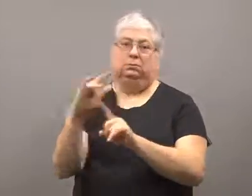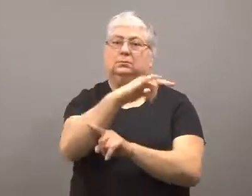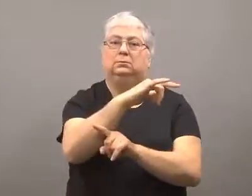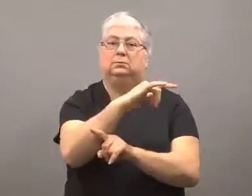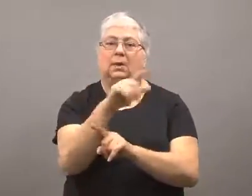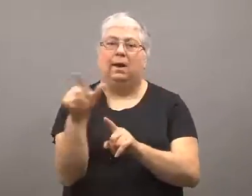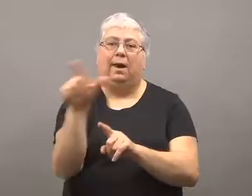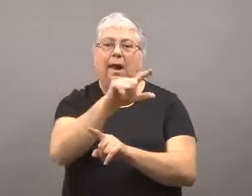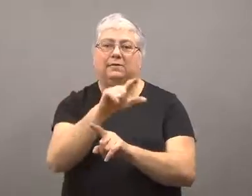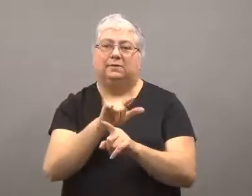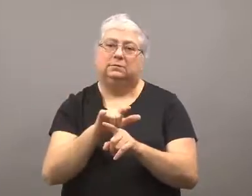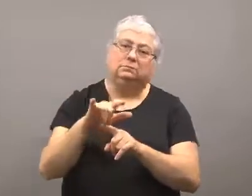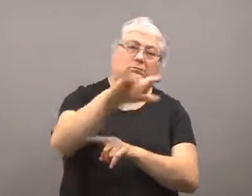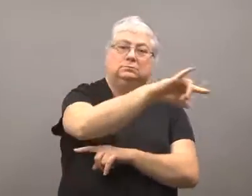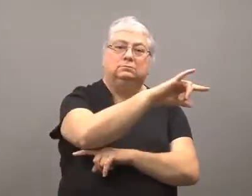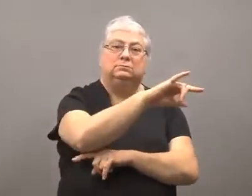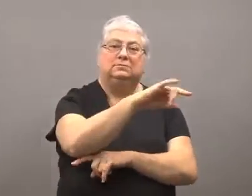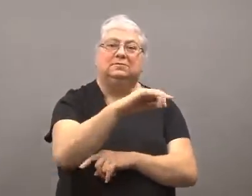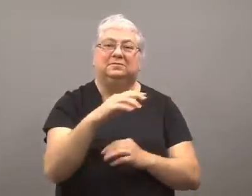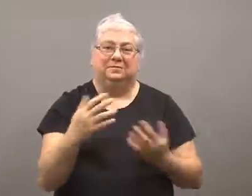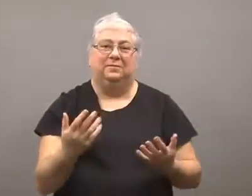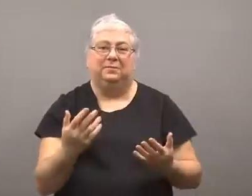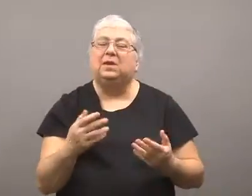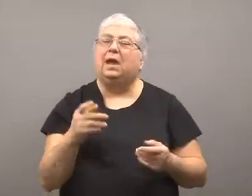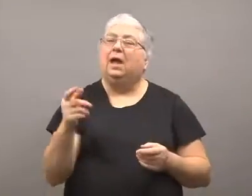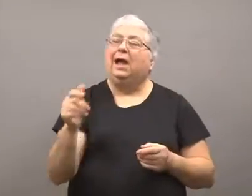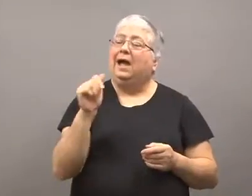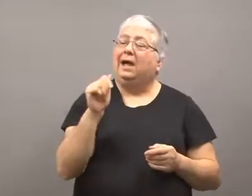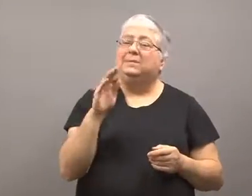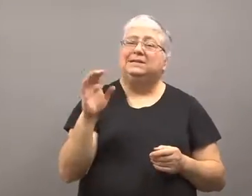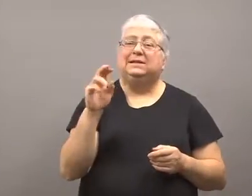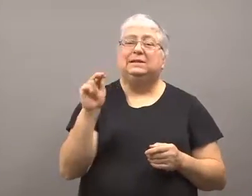the plane made a left turn.